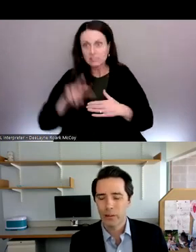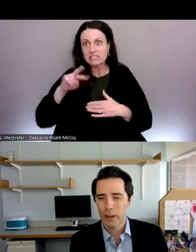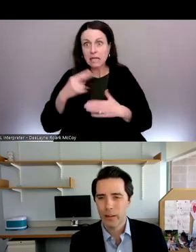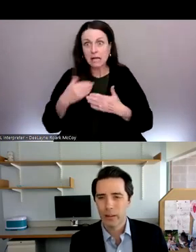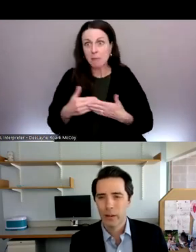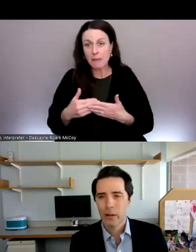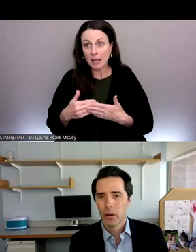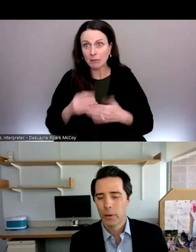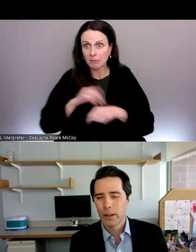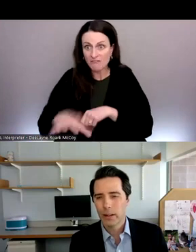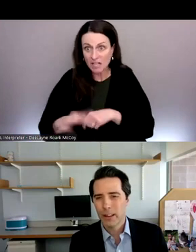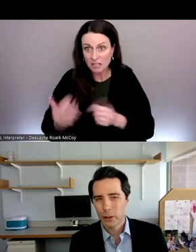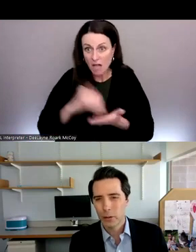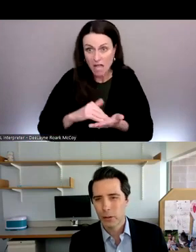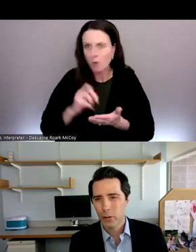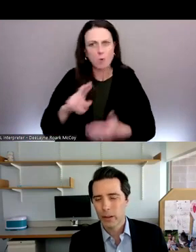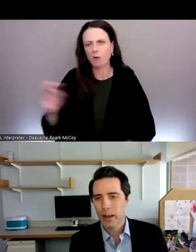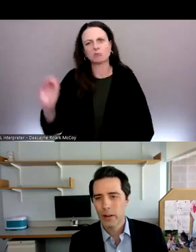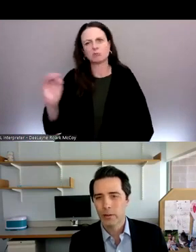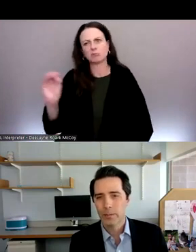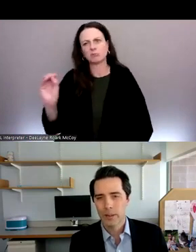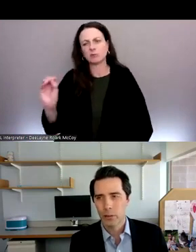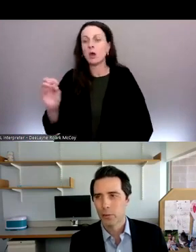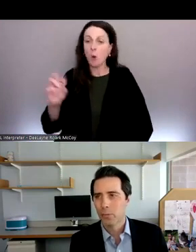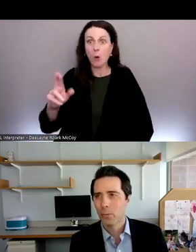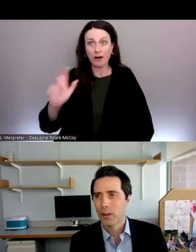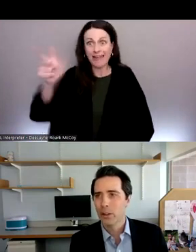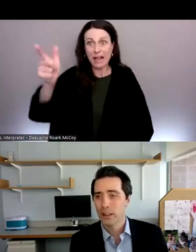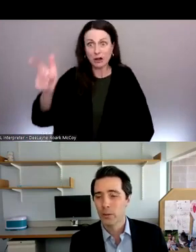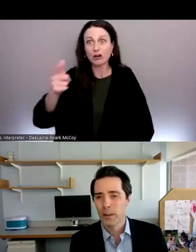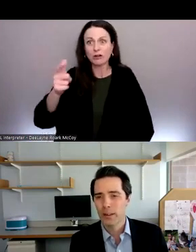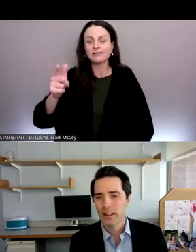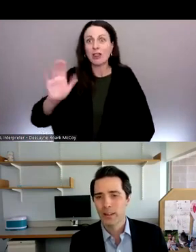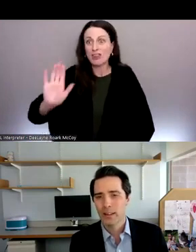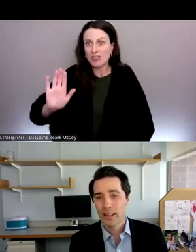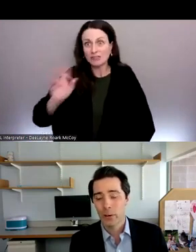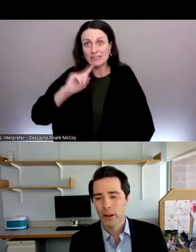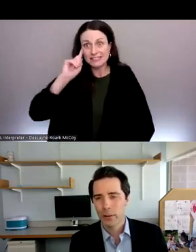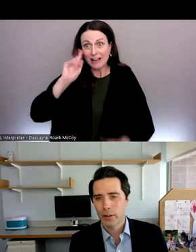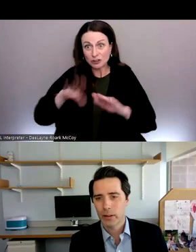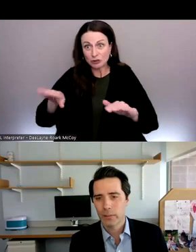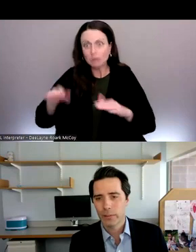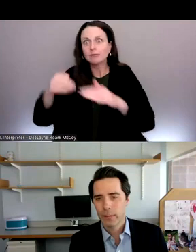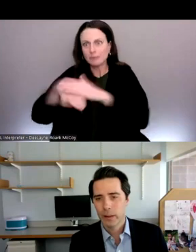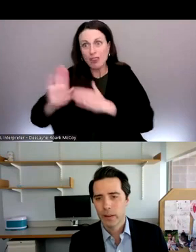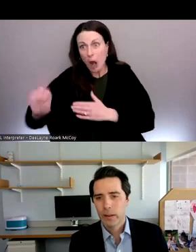would be affected or when their children go on to have children what the chances would be that they would have hearing